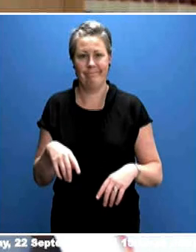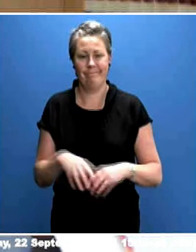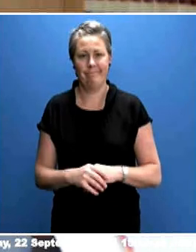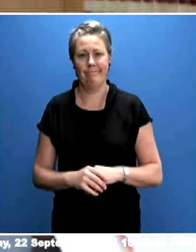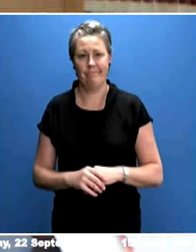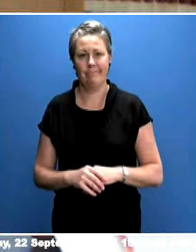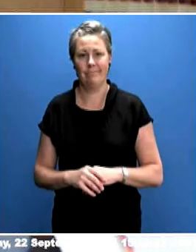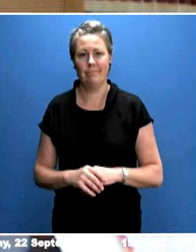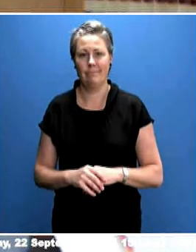in the children.